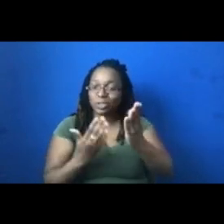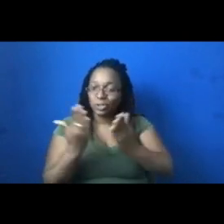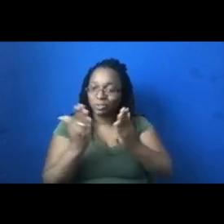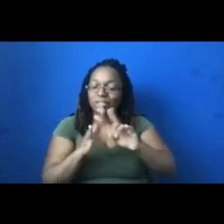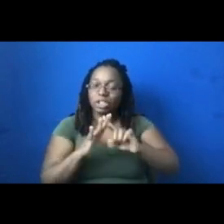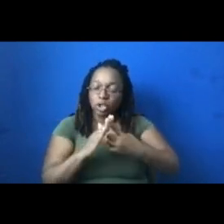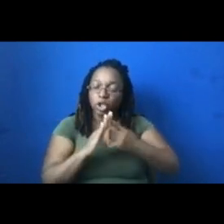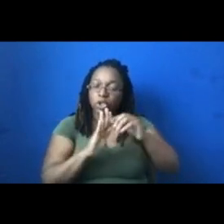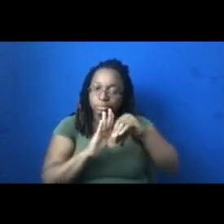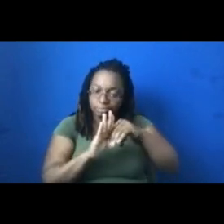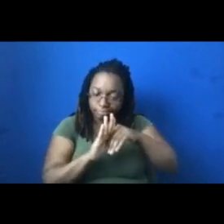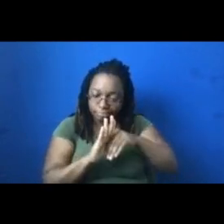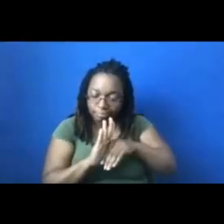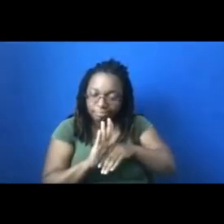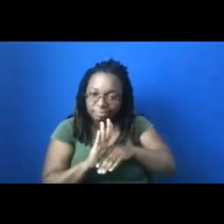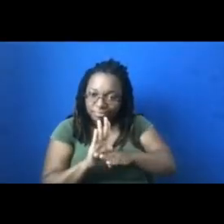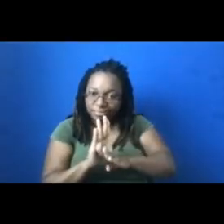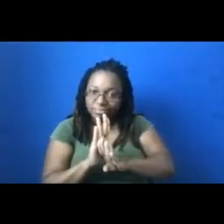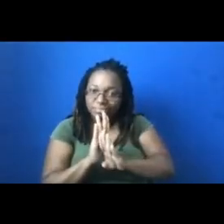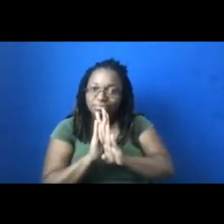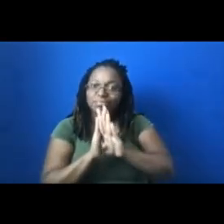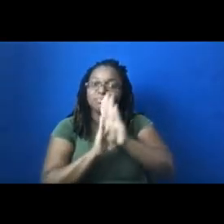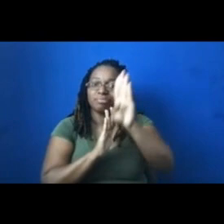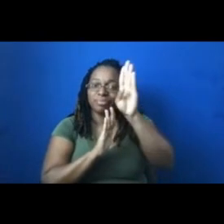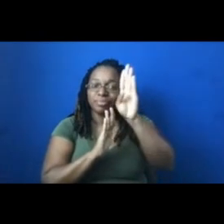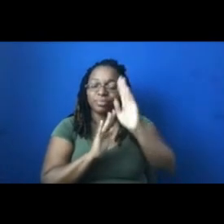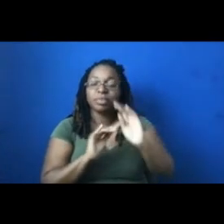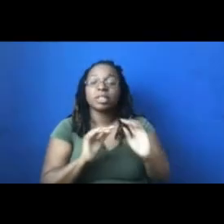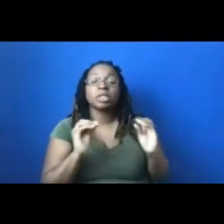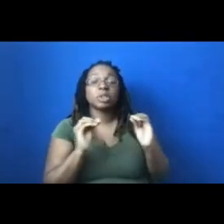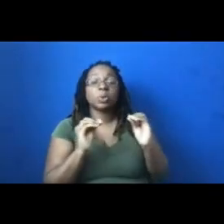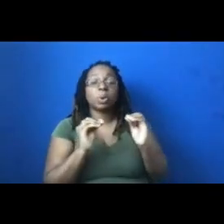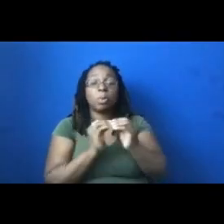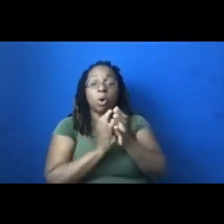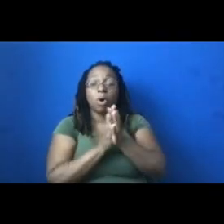completely. So a more resilient system can recover, and has a